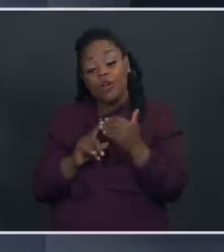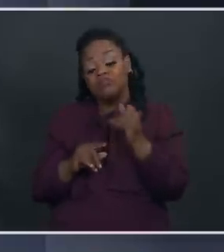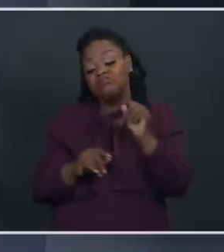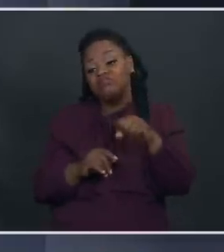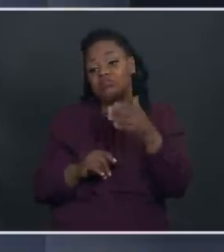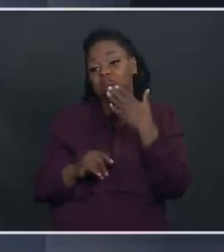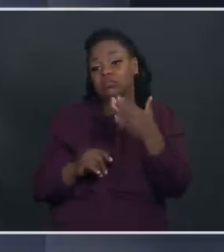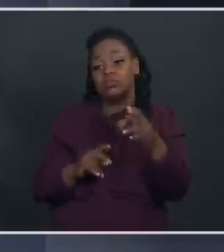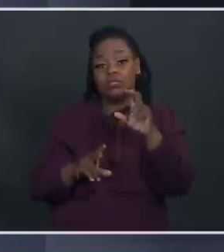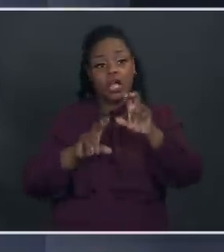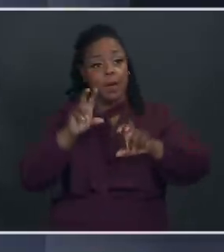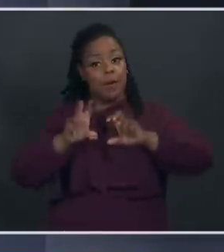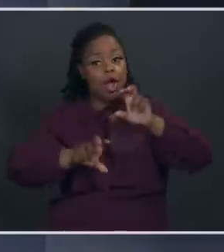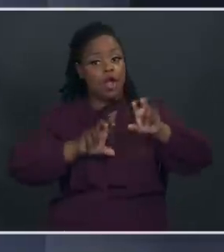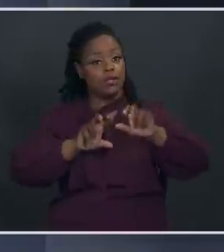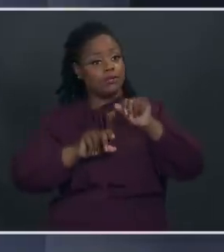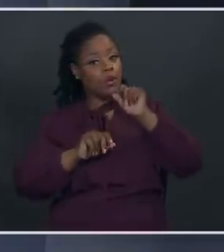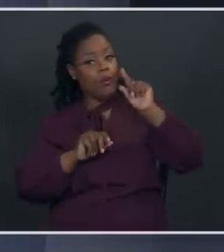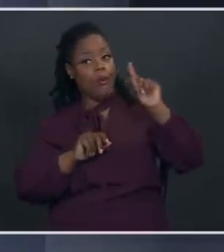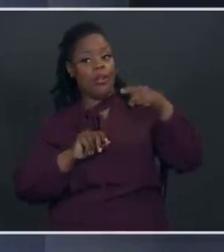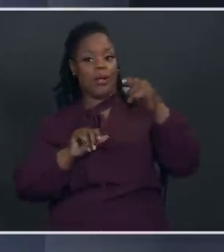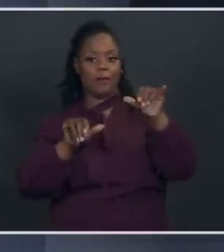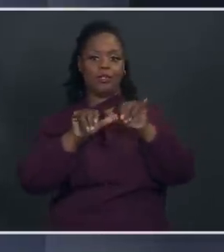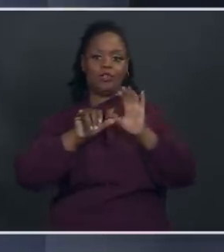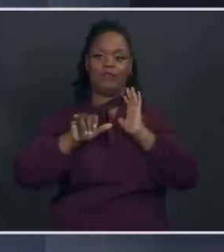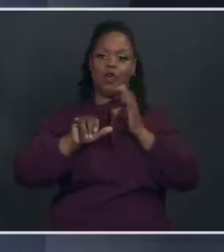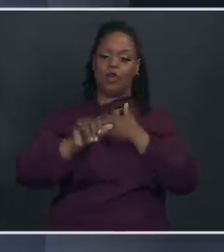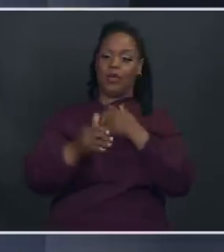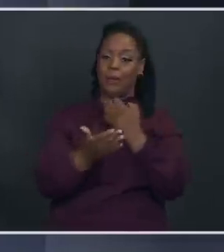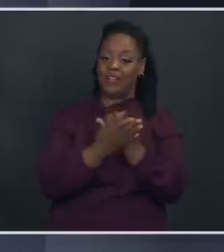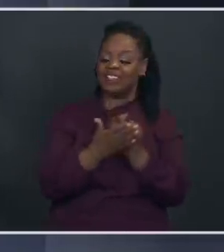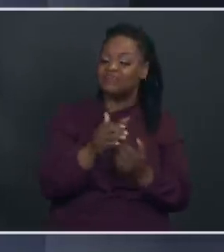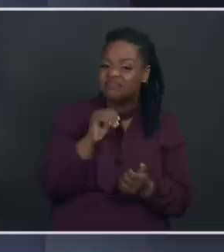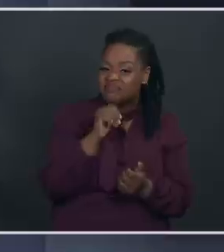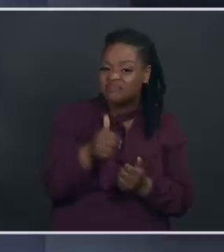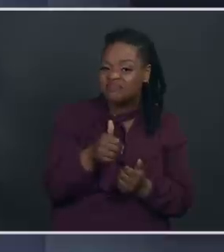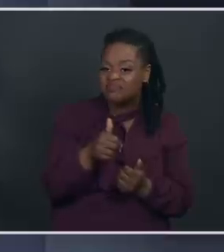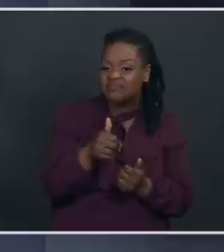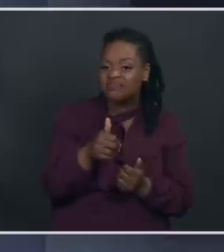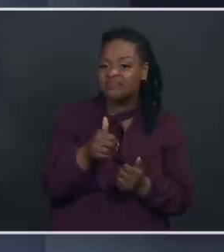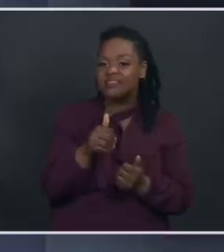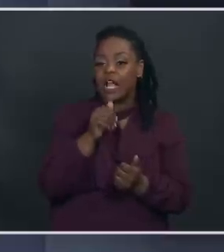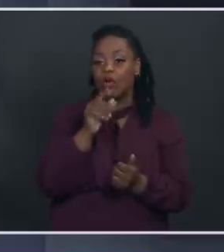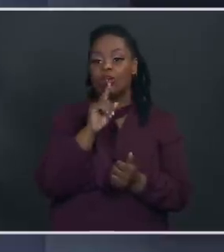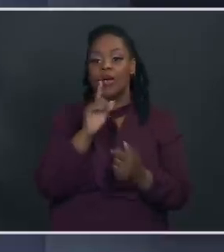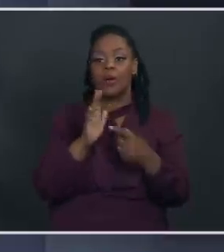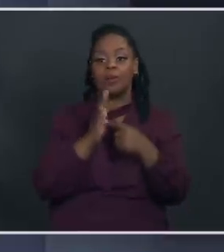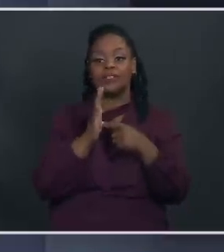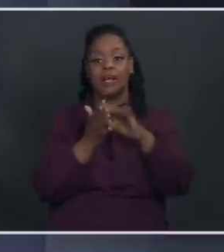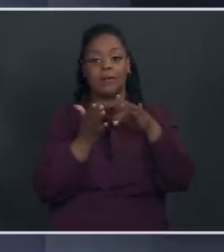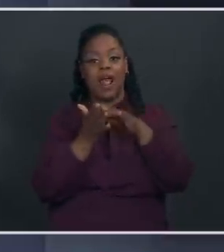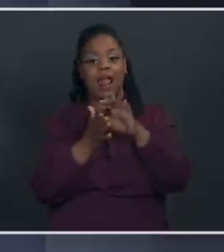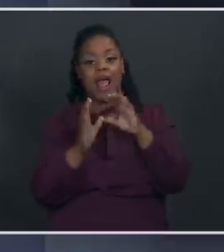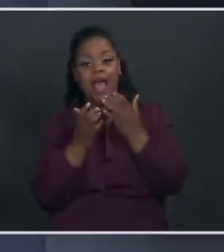of the health of our econom -- of our economy. It doesn't reflect how working and middle-class families are doing. As you all know from covering this,